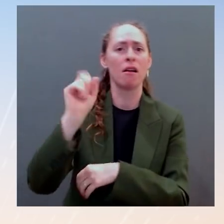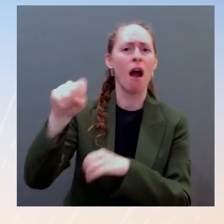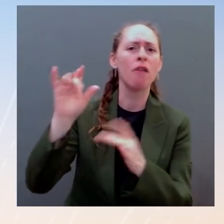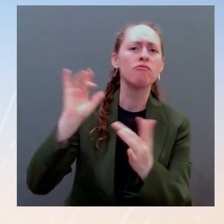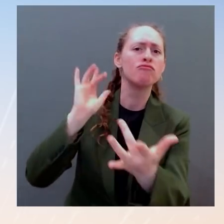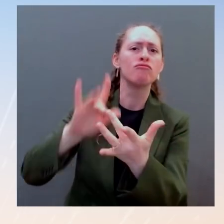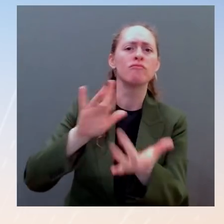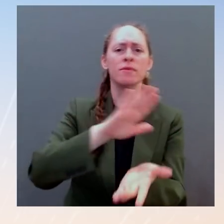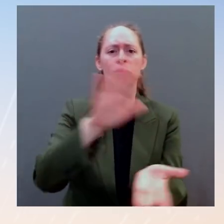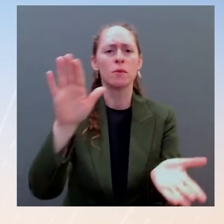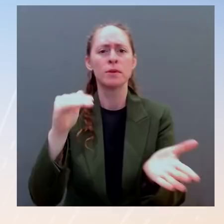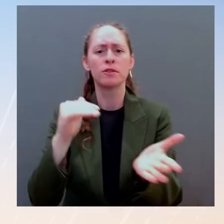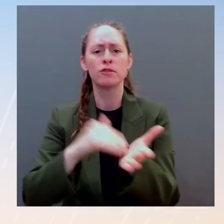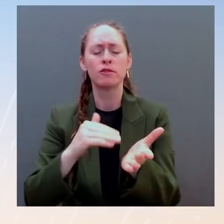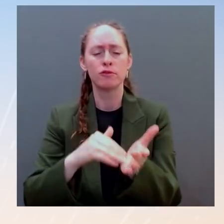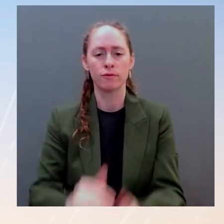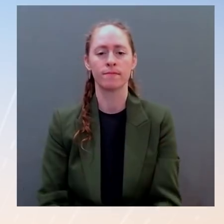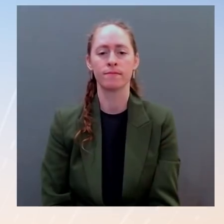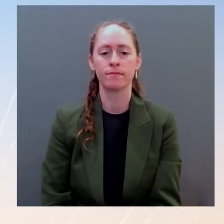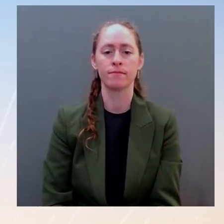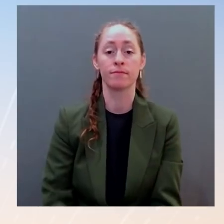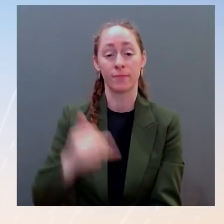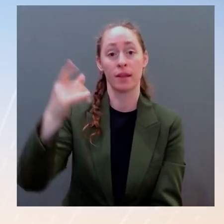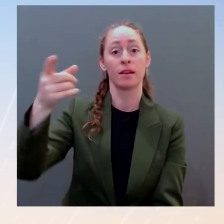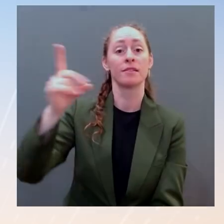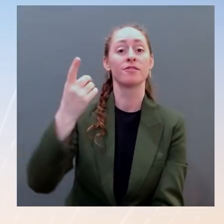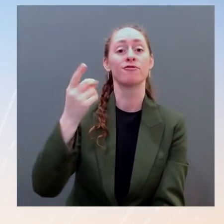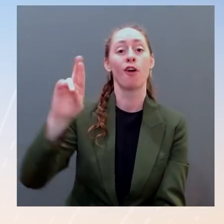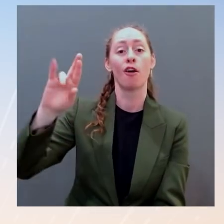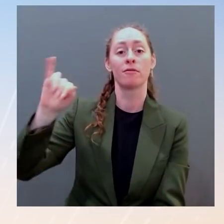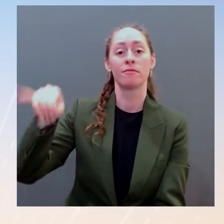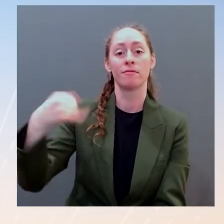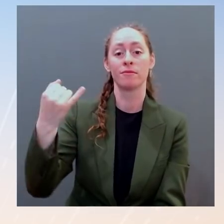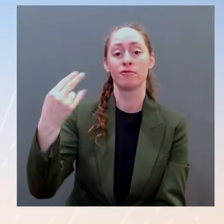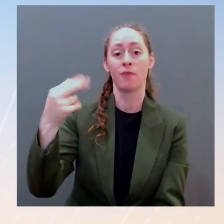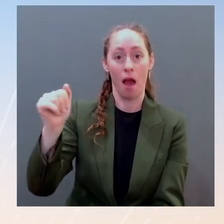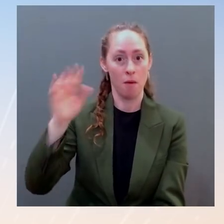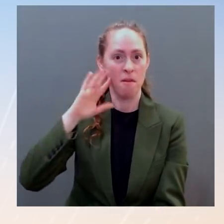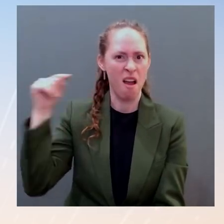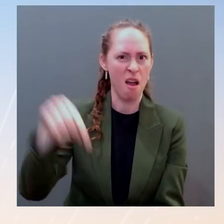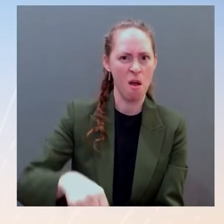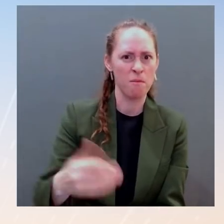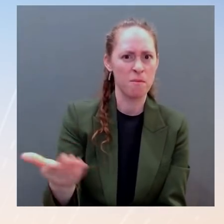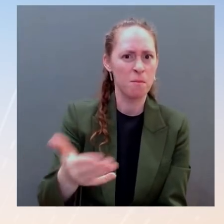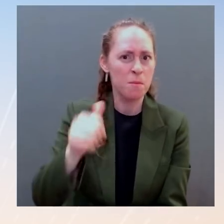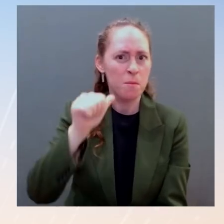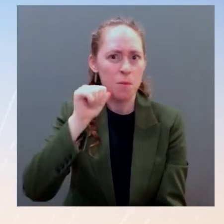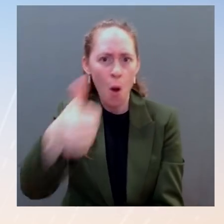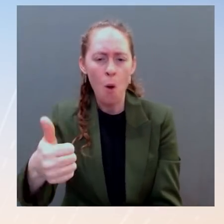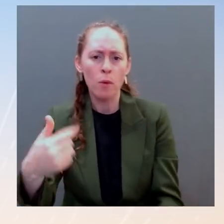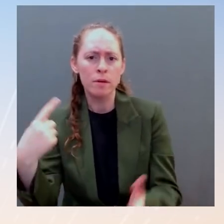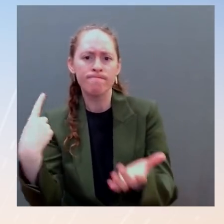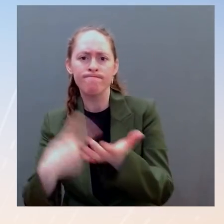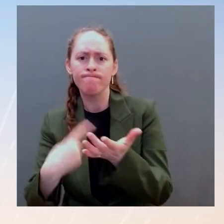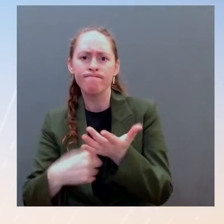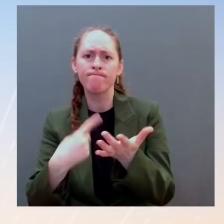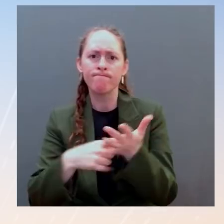So, he will lay out for you and others more specifically all the steps we're taking to increase knowledge of Paxlovid,